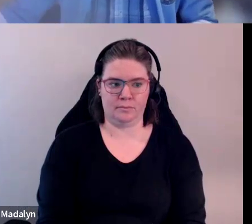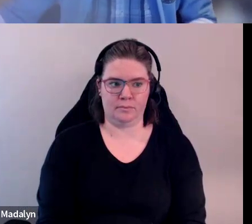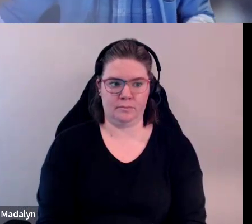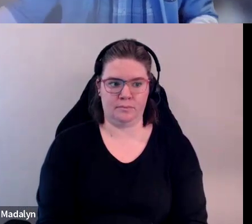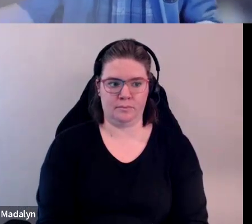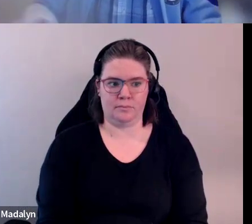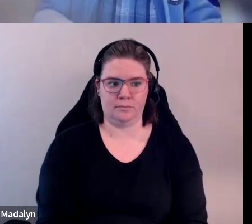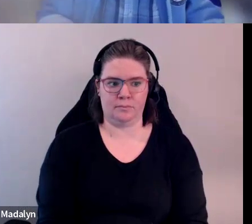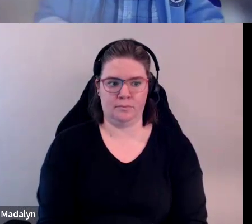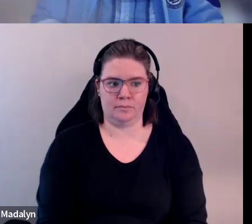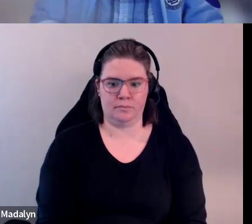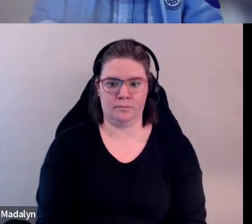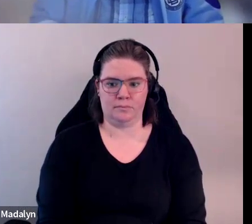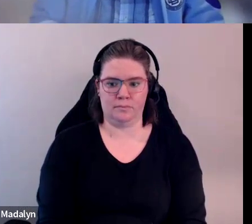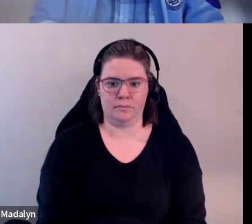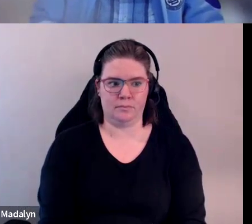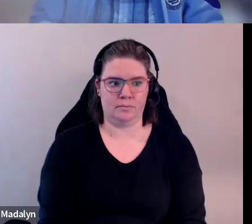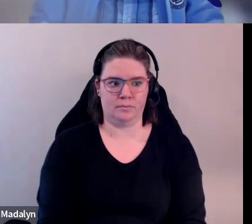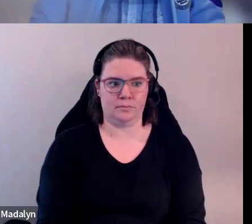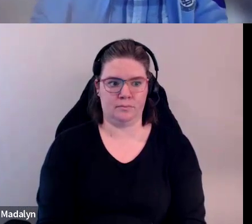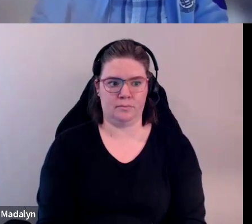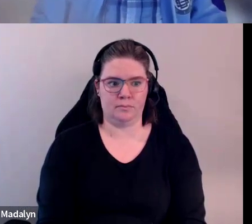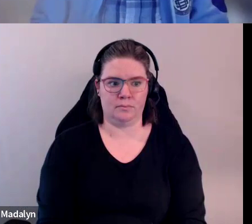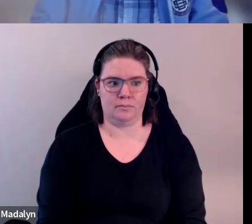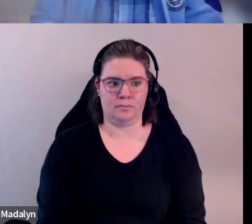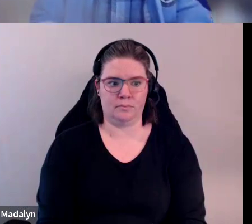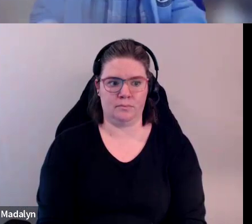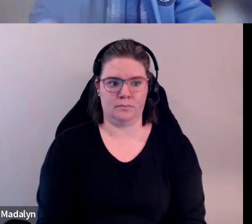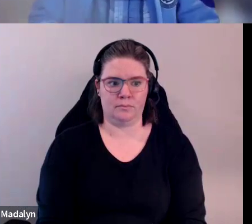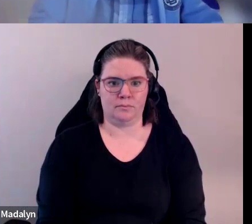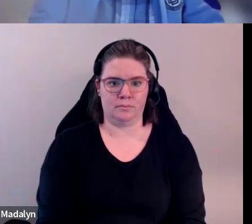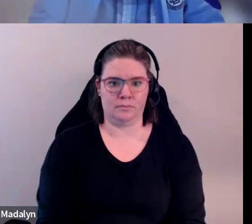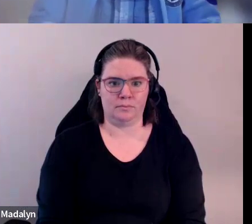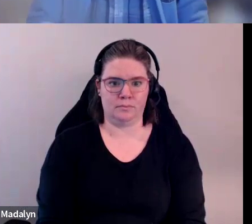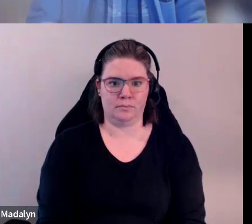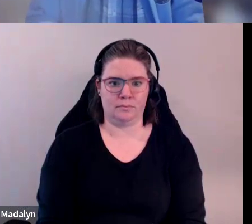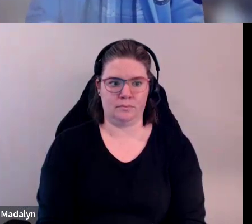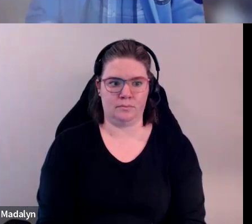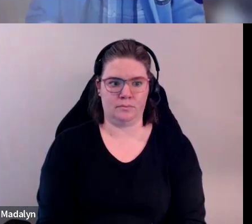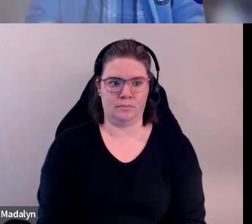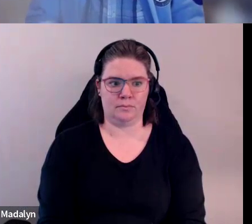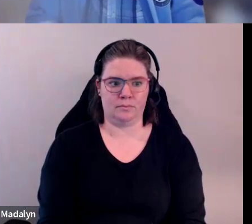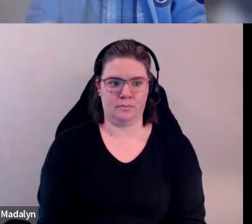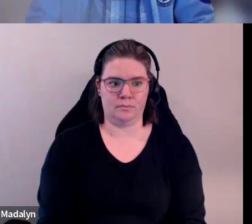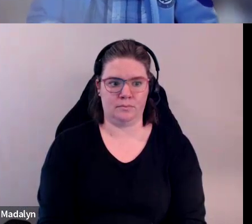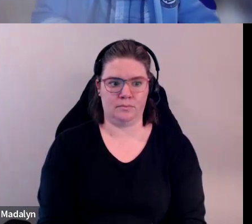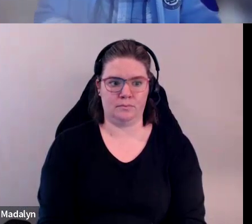Tom Olin: do we? Do? You have an agenda. Don Dew: Don't have an agenda. What? What do you have Don Dew: backstabbing.